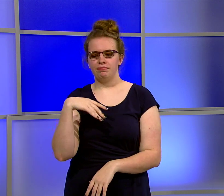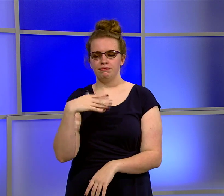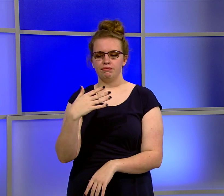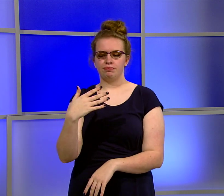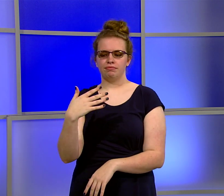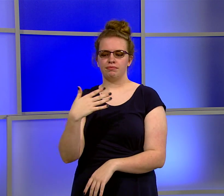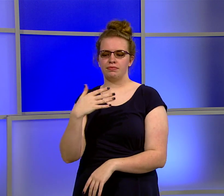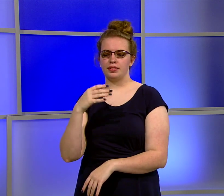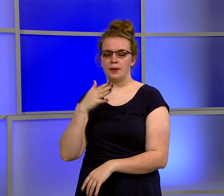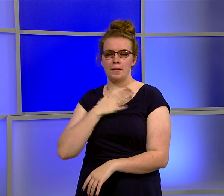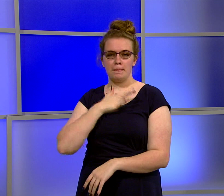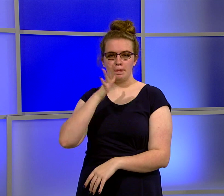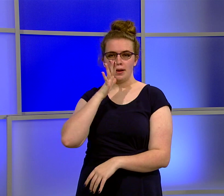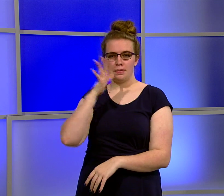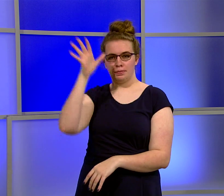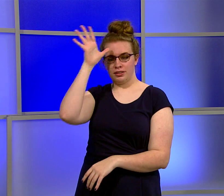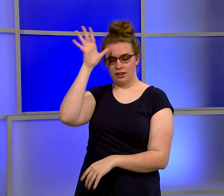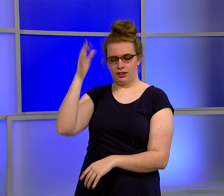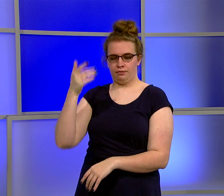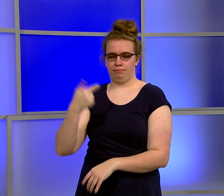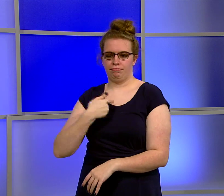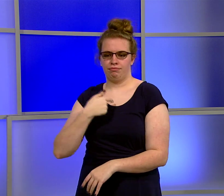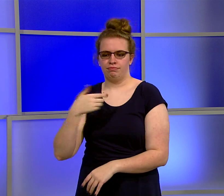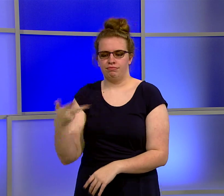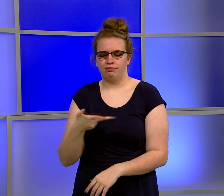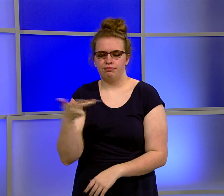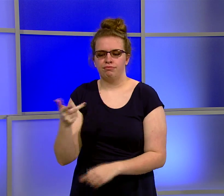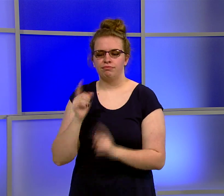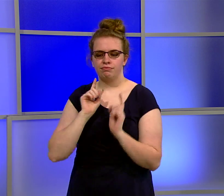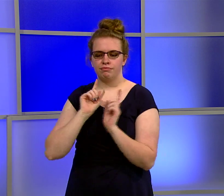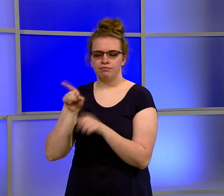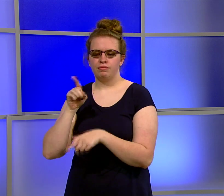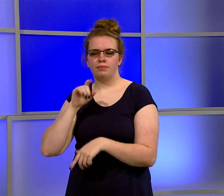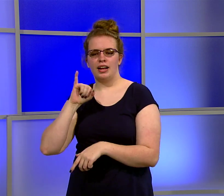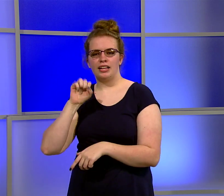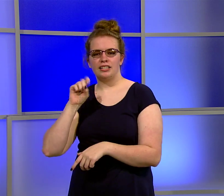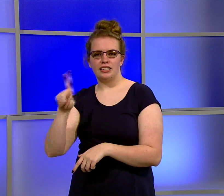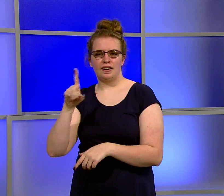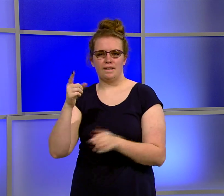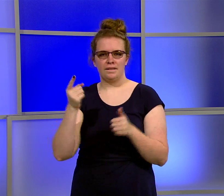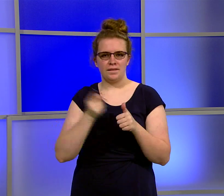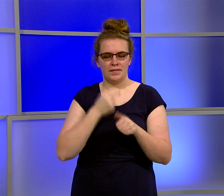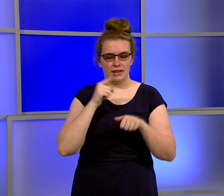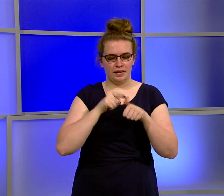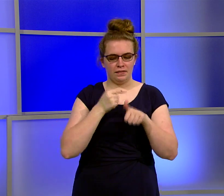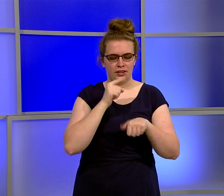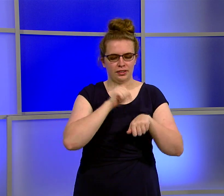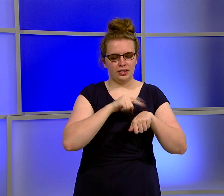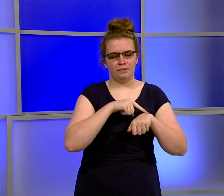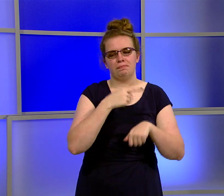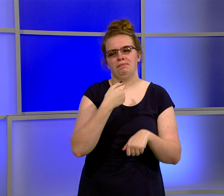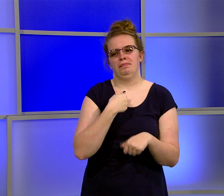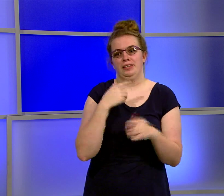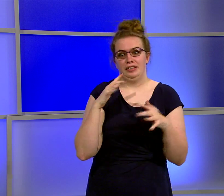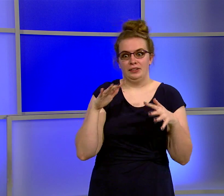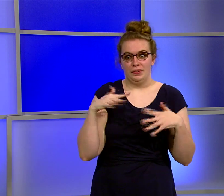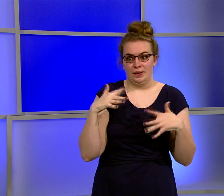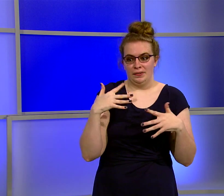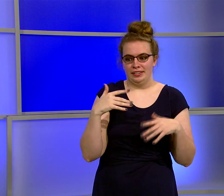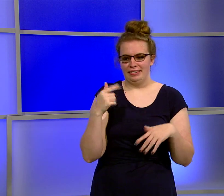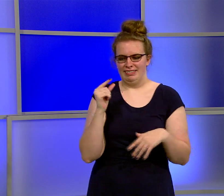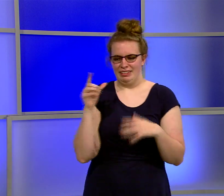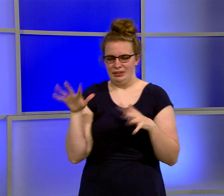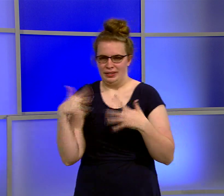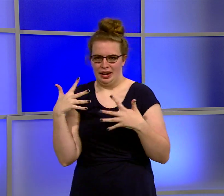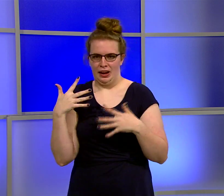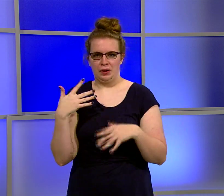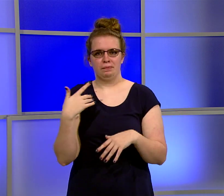the first time i was on campus when we were at the indiana school for the deaf isd my parents and i